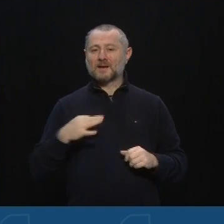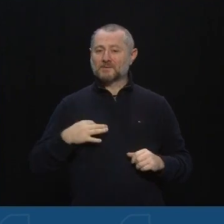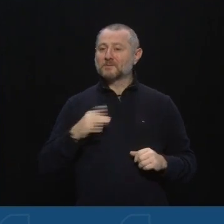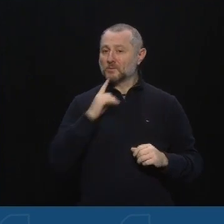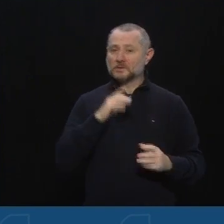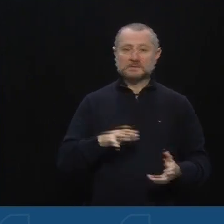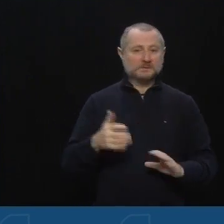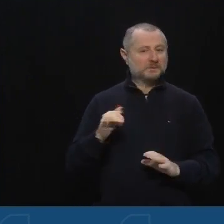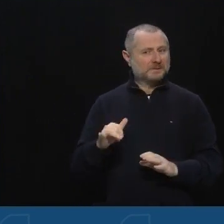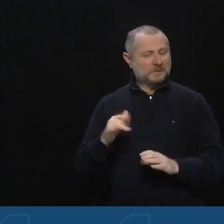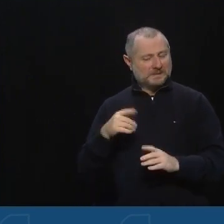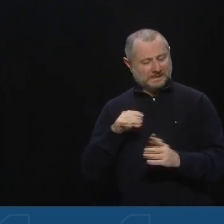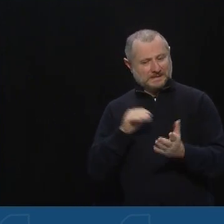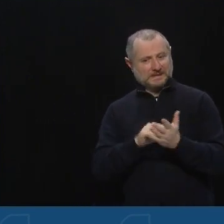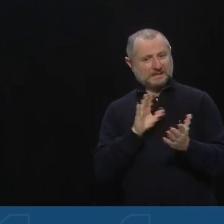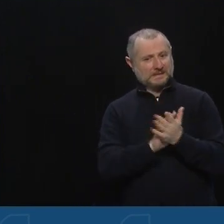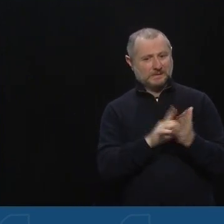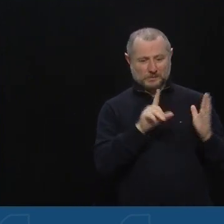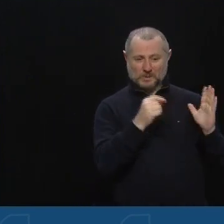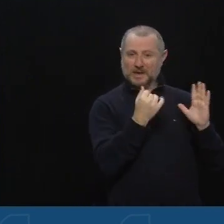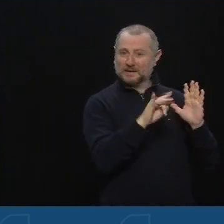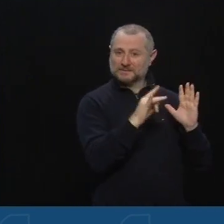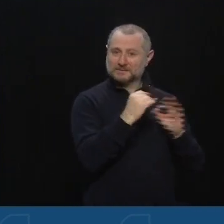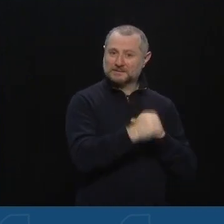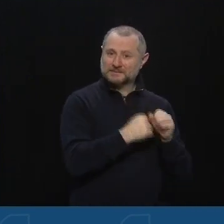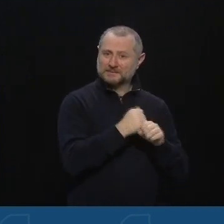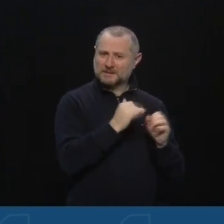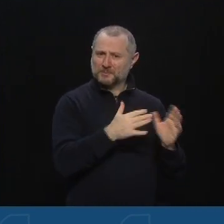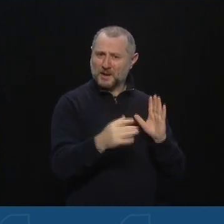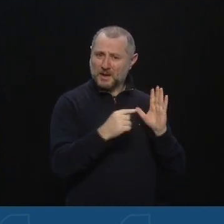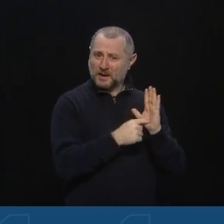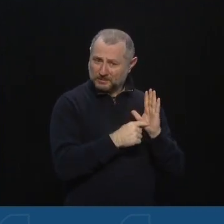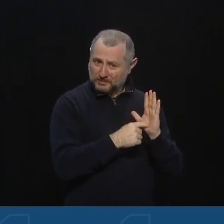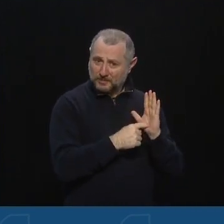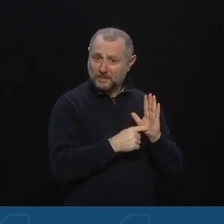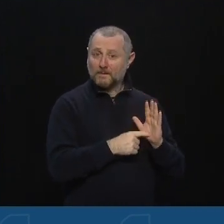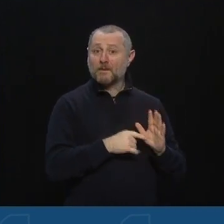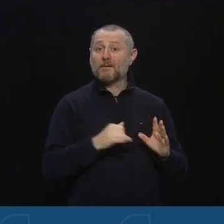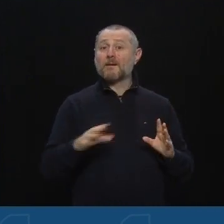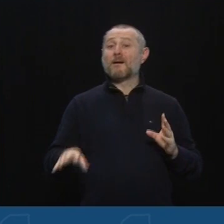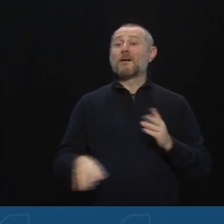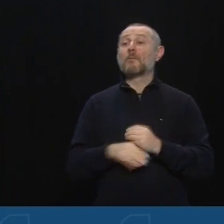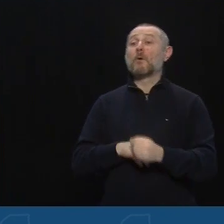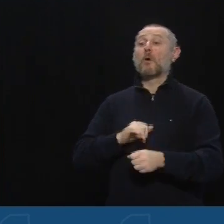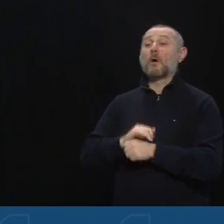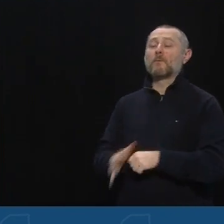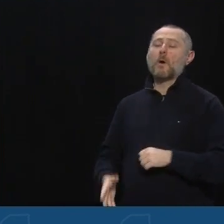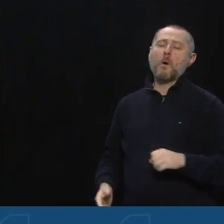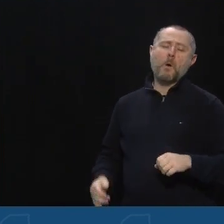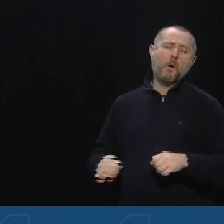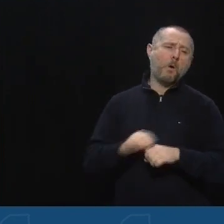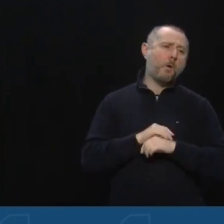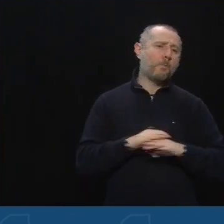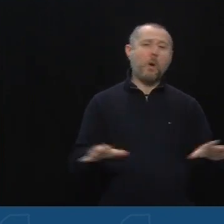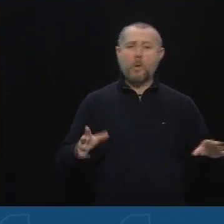32% OF THE HEALTHCARE MEANS THAT GO UNMET BECAUSE WE HAVE A T